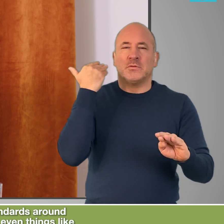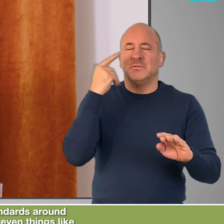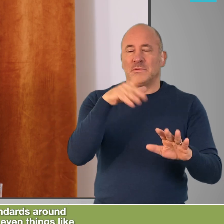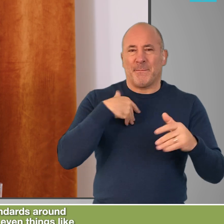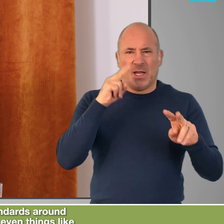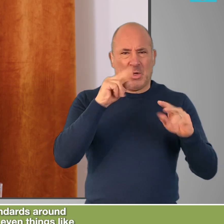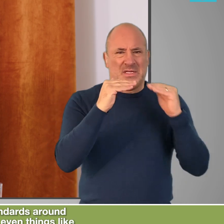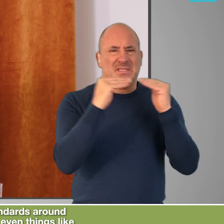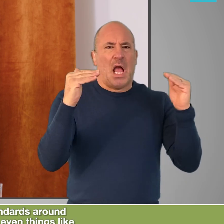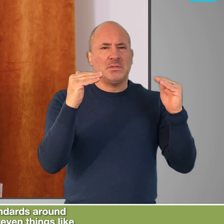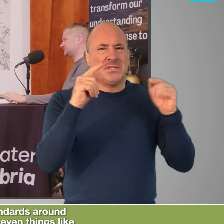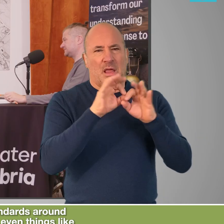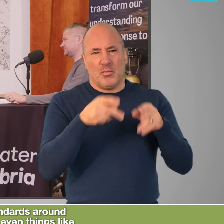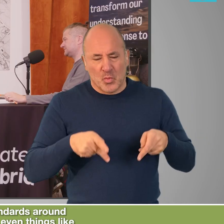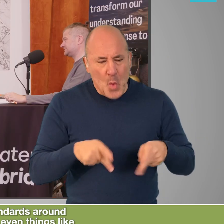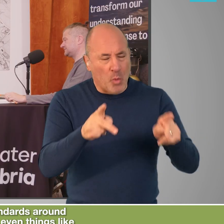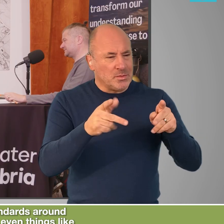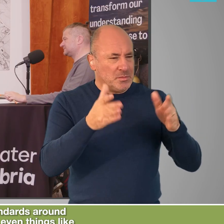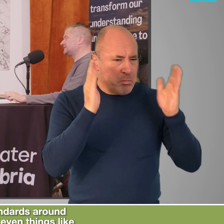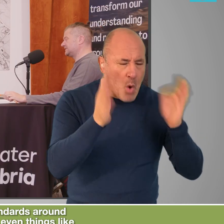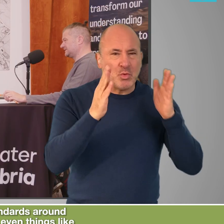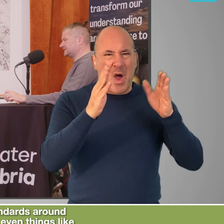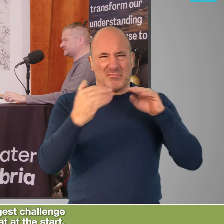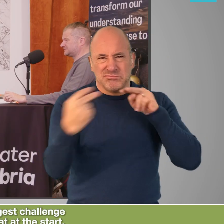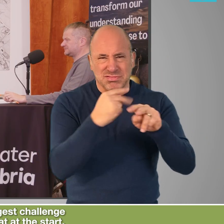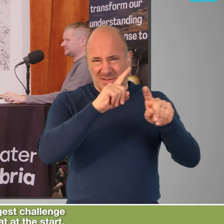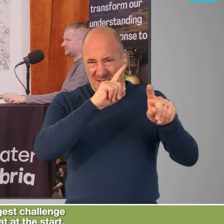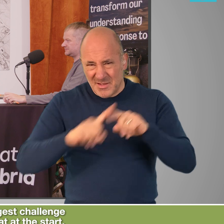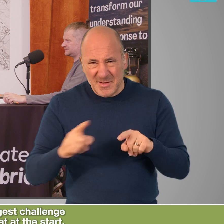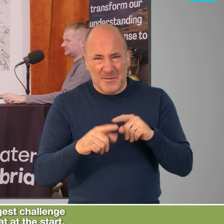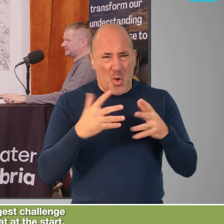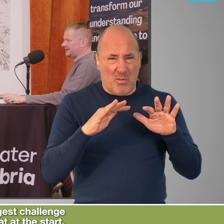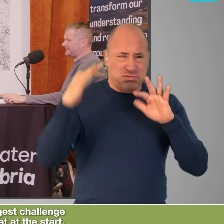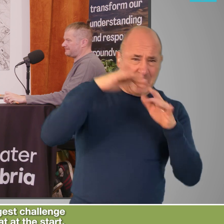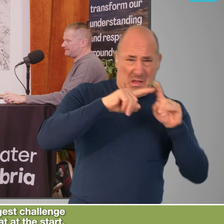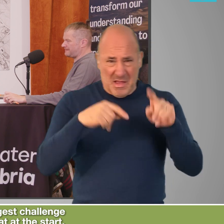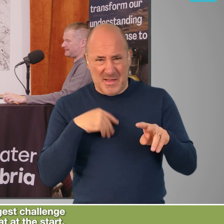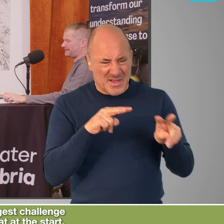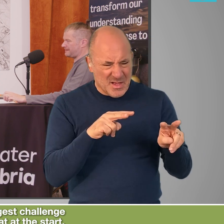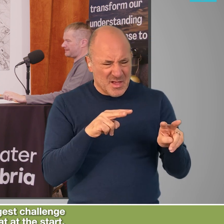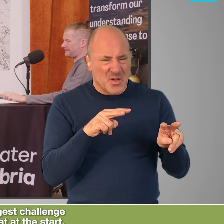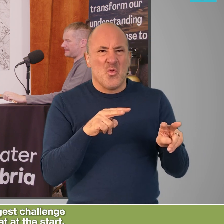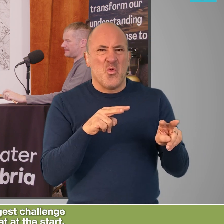look at some other standards around roads and highways and even things like having swells. The biggest challenge and you touched on that at the start,